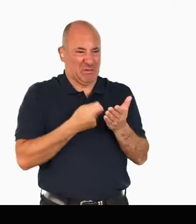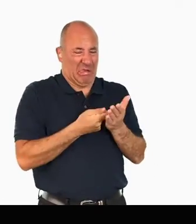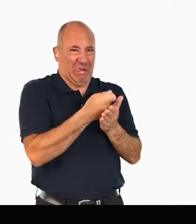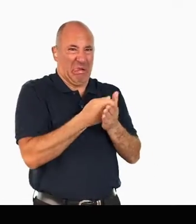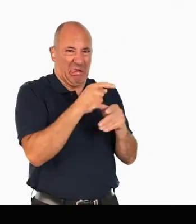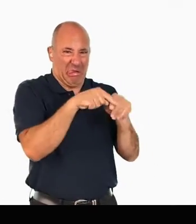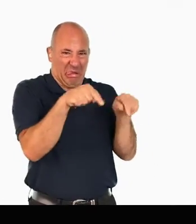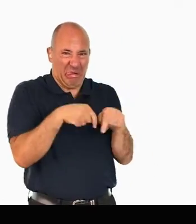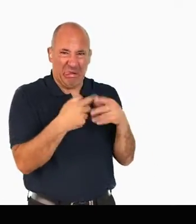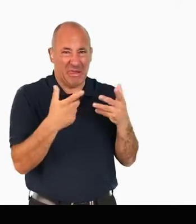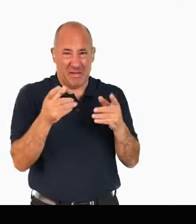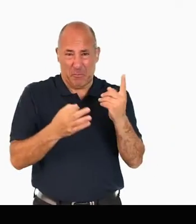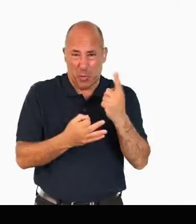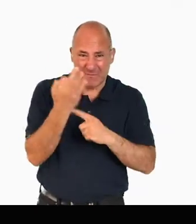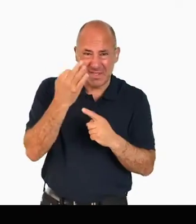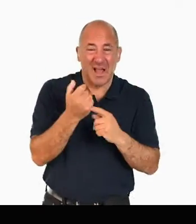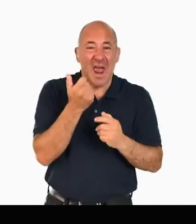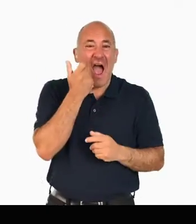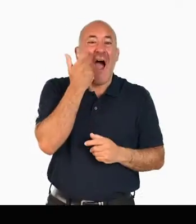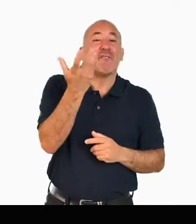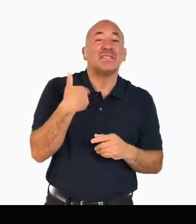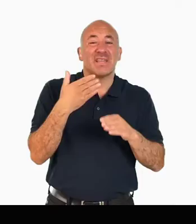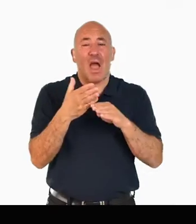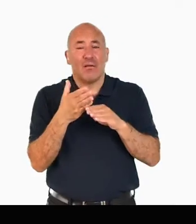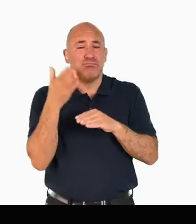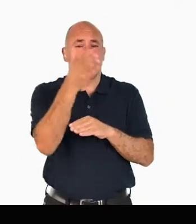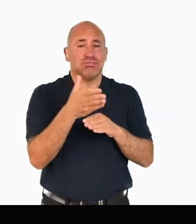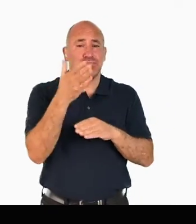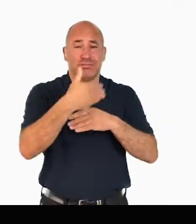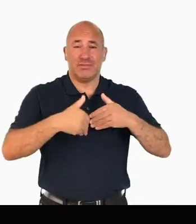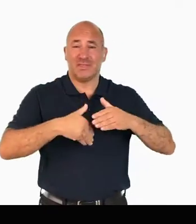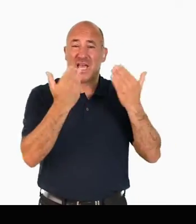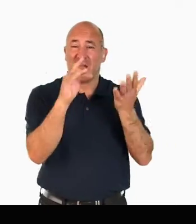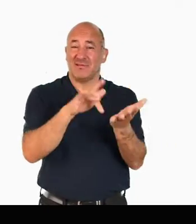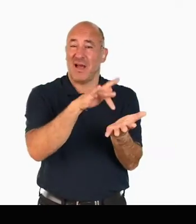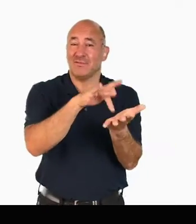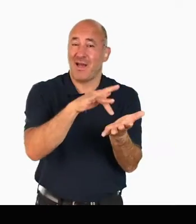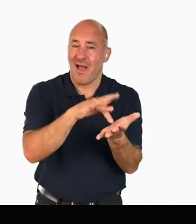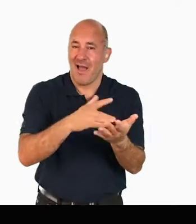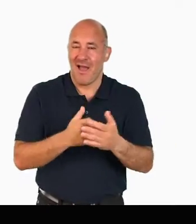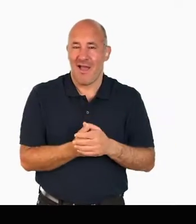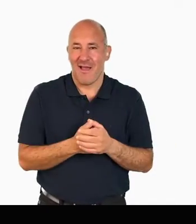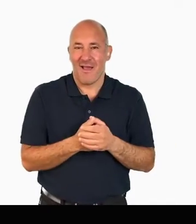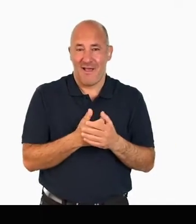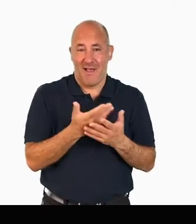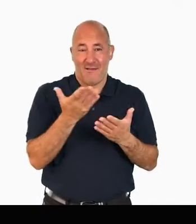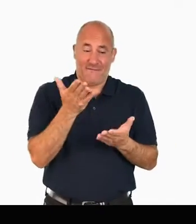it was hard in the hostel, but it was a big step up, it was a big Improvement and I'd go every day and to the Day Centre. So that